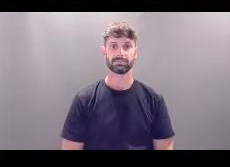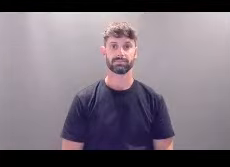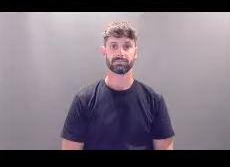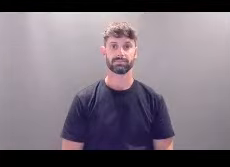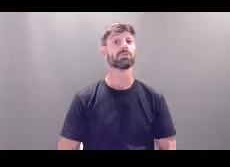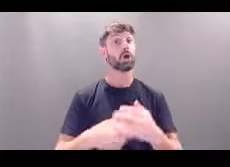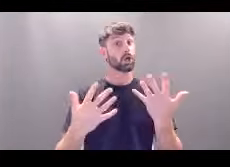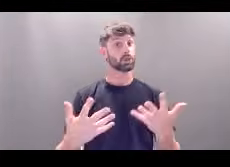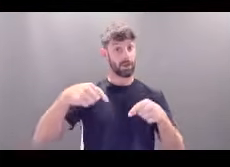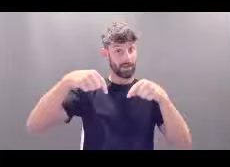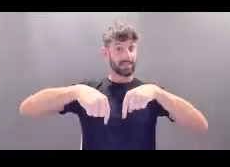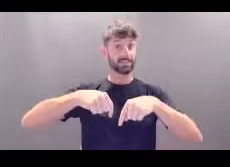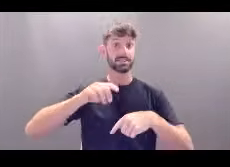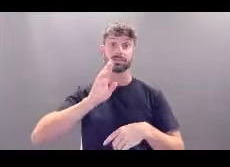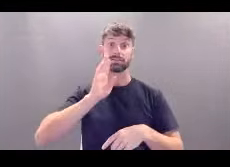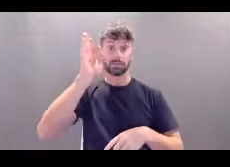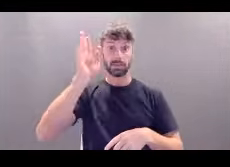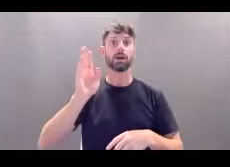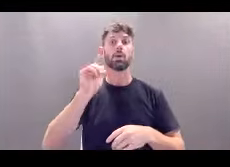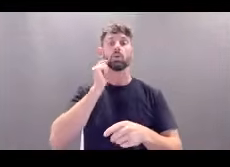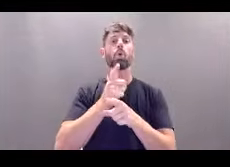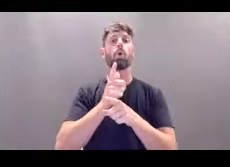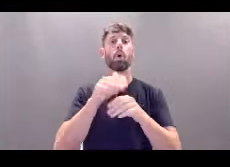In this presentation, we will cover what assistive